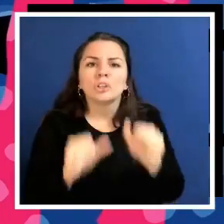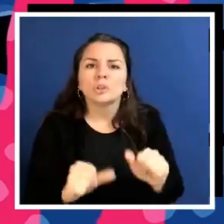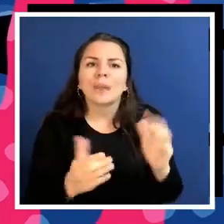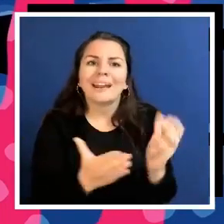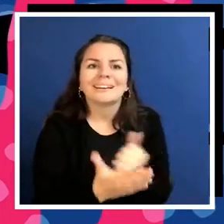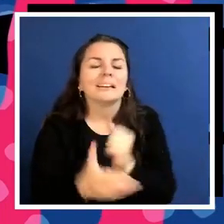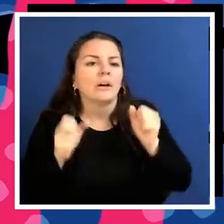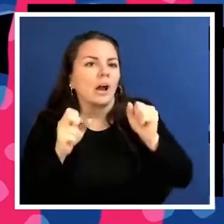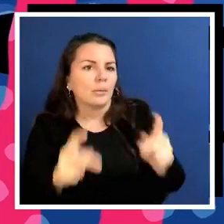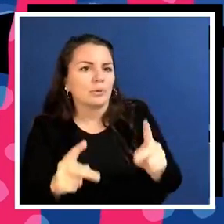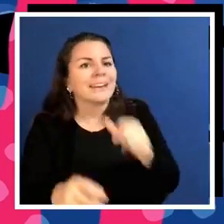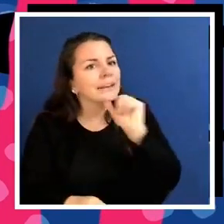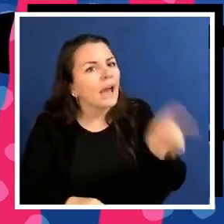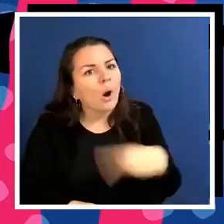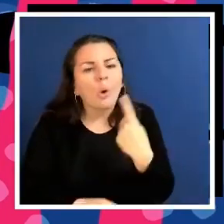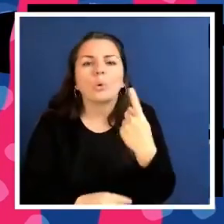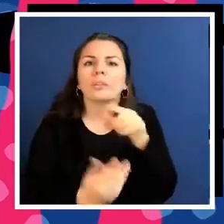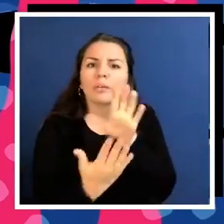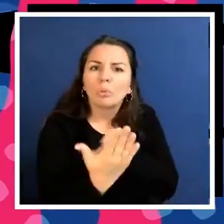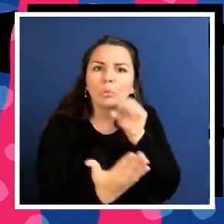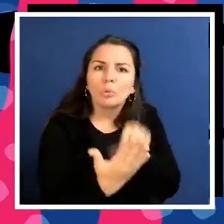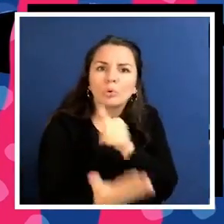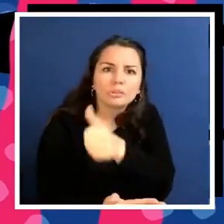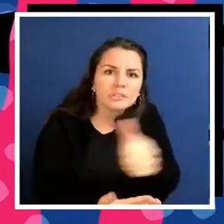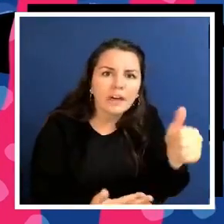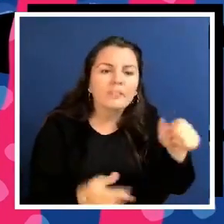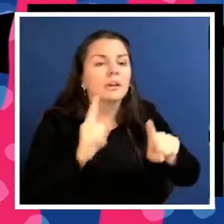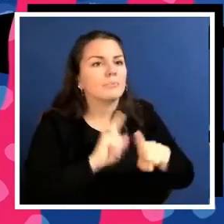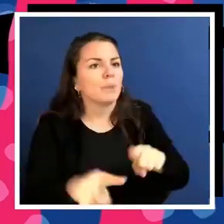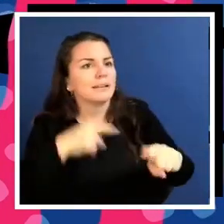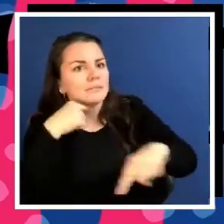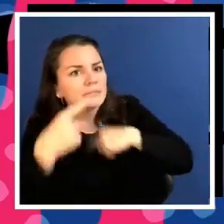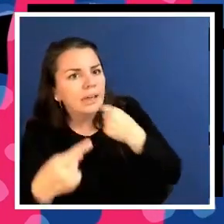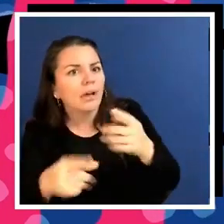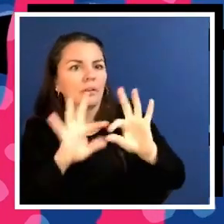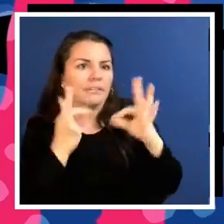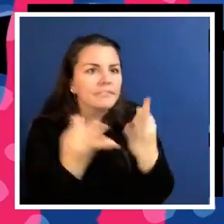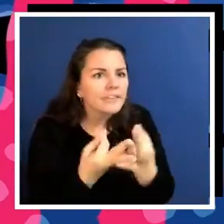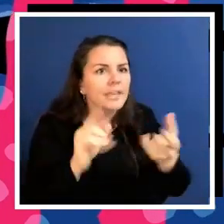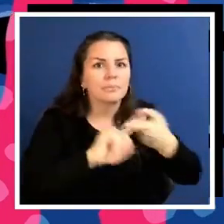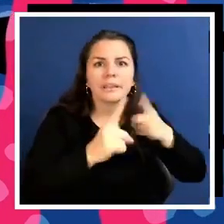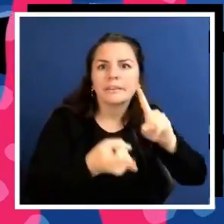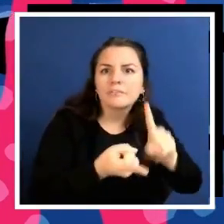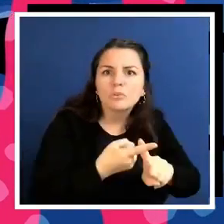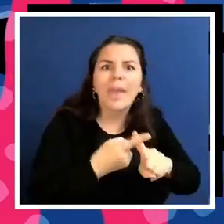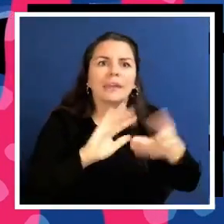LEVEL UP AND MOVE FORWARD.